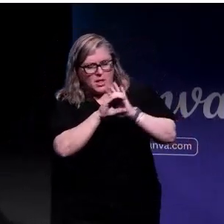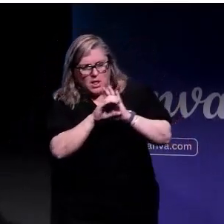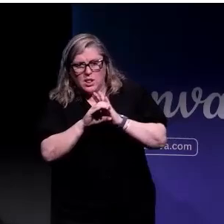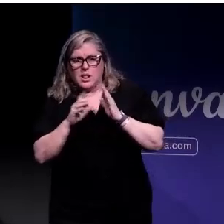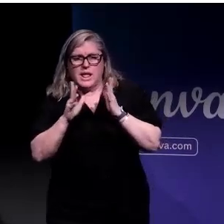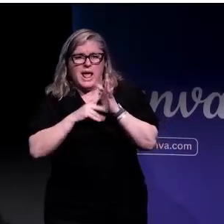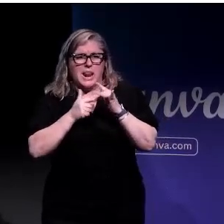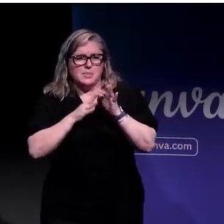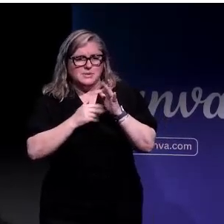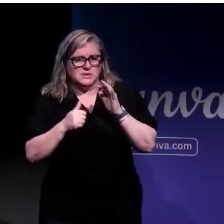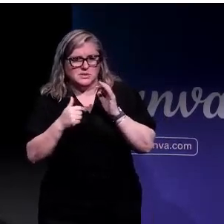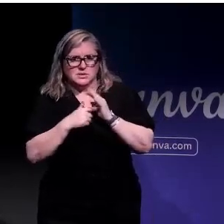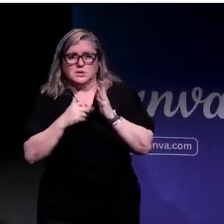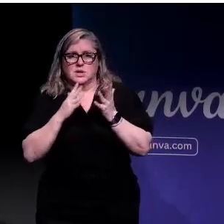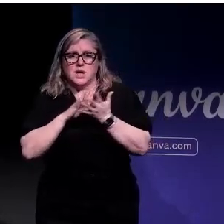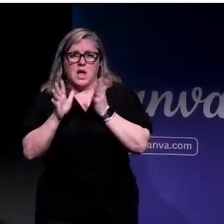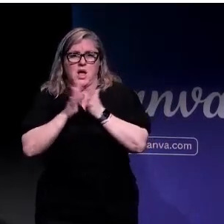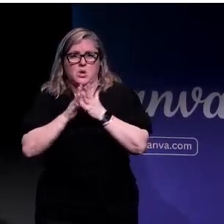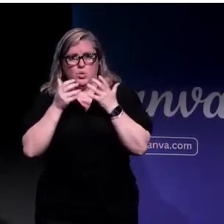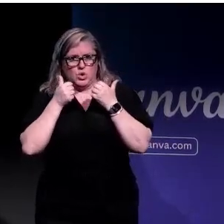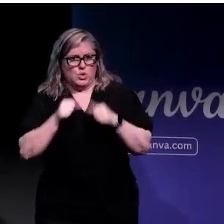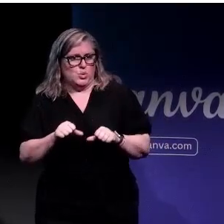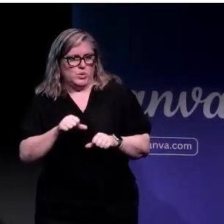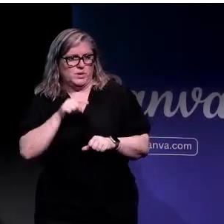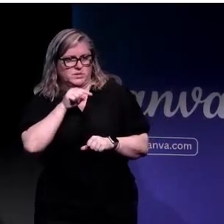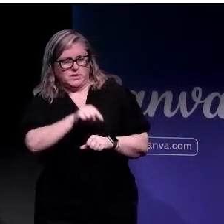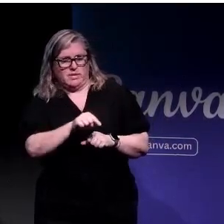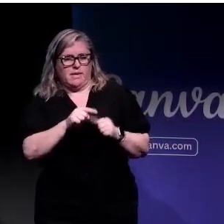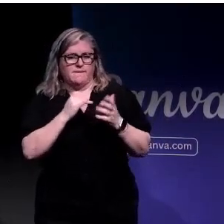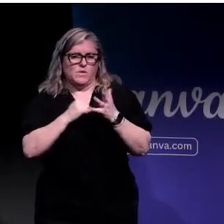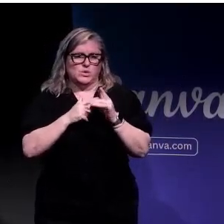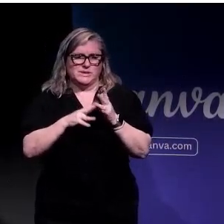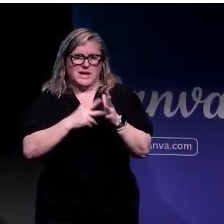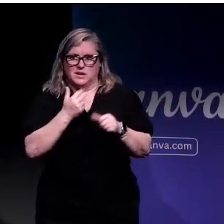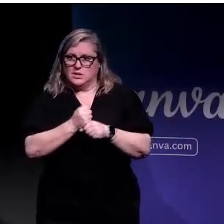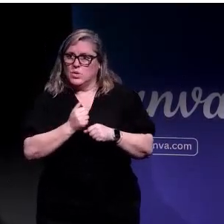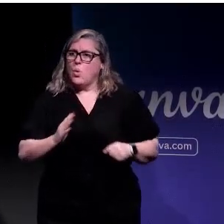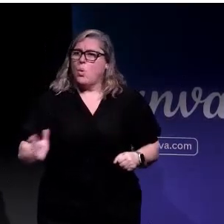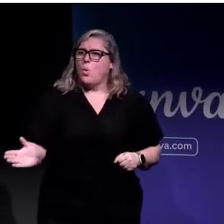How can we use that in our favor to help with scanning? Because we all scan, I scan.